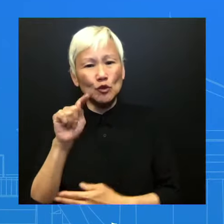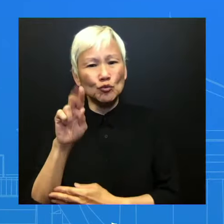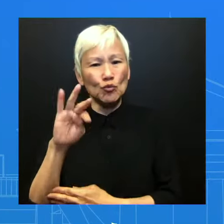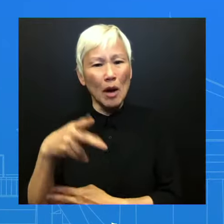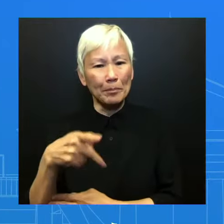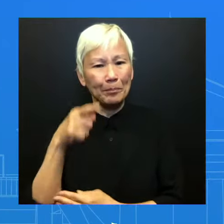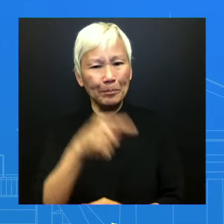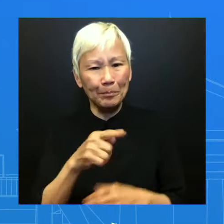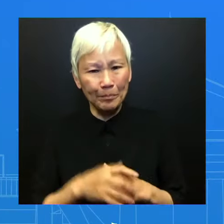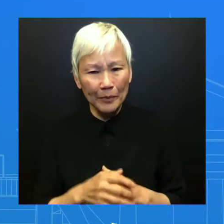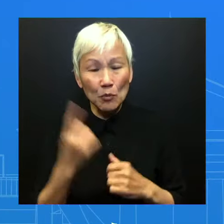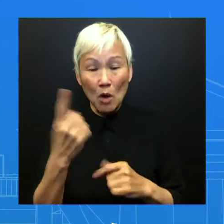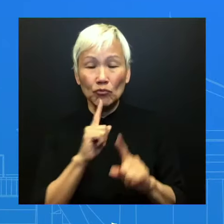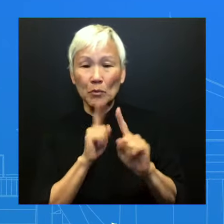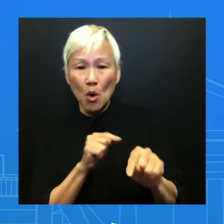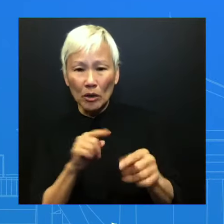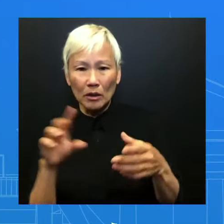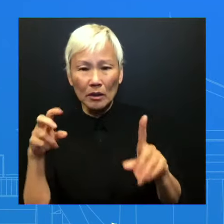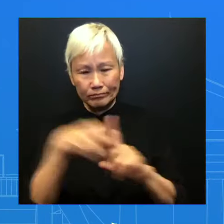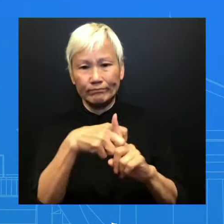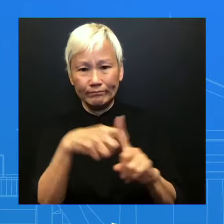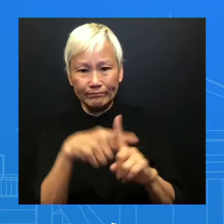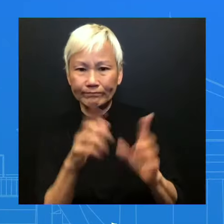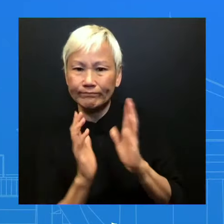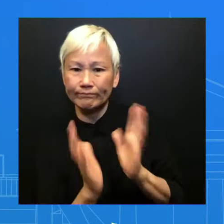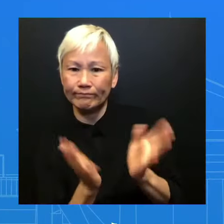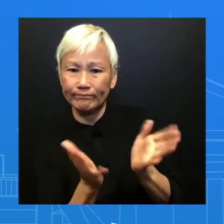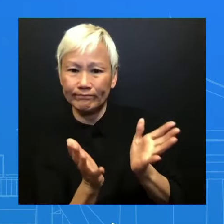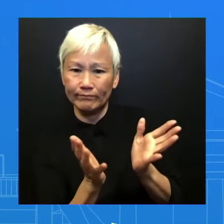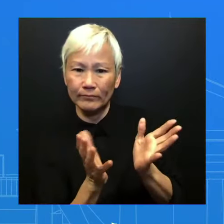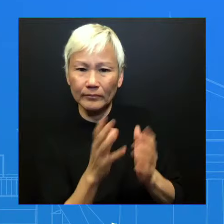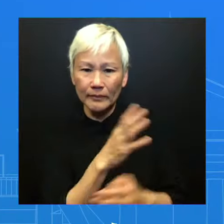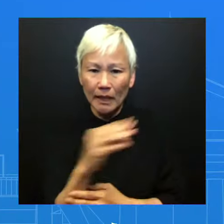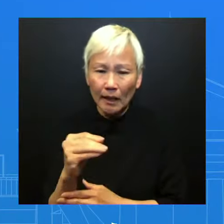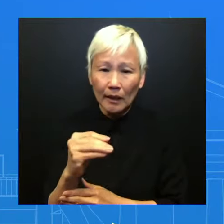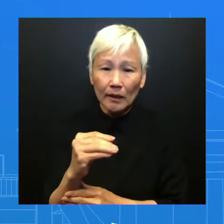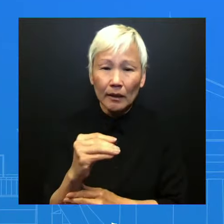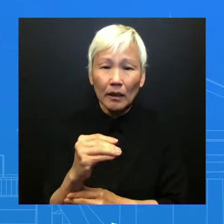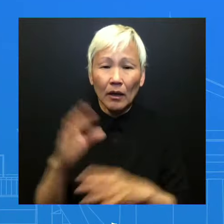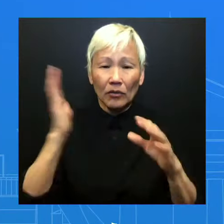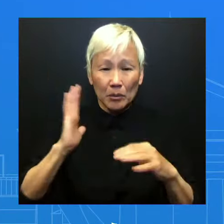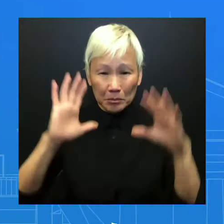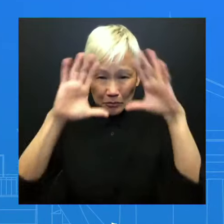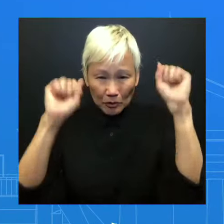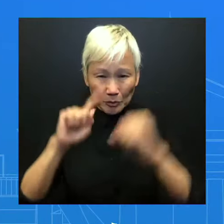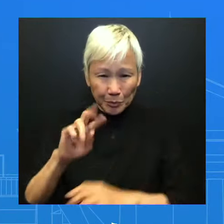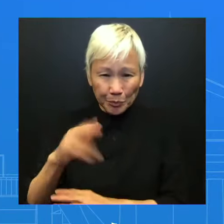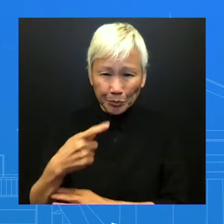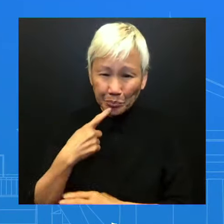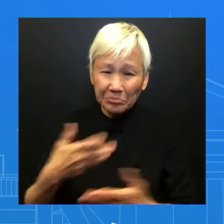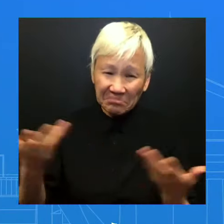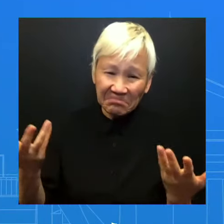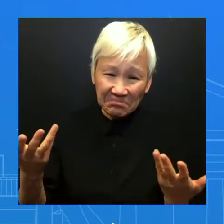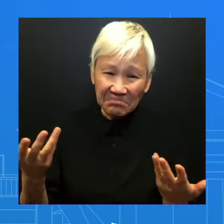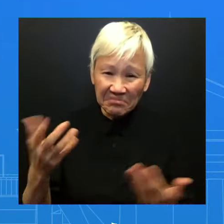and the former President showed, in fact, that he had recently spoken with Speaker McCarthy, said that they had a "little, quick talk,"